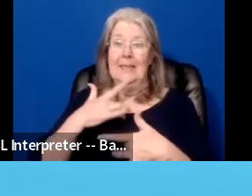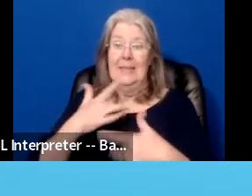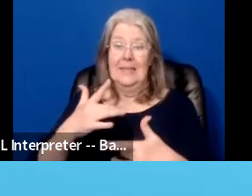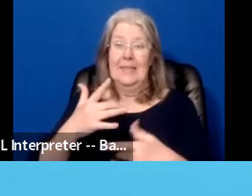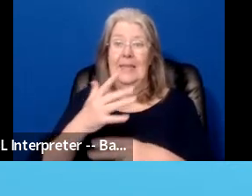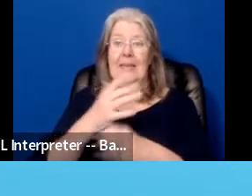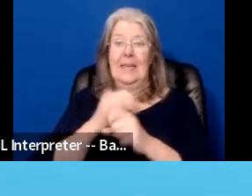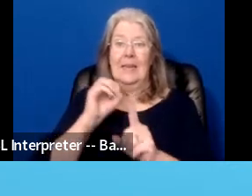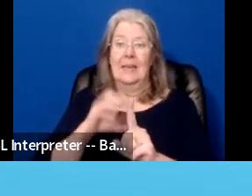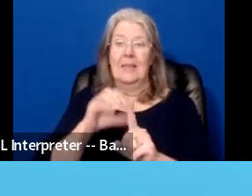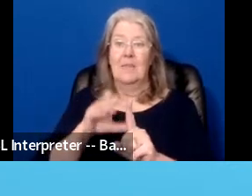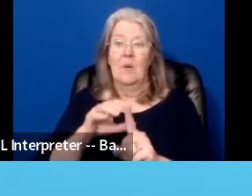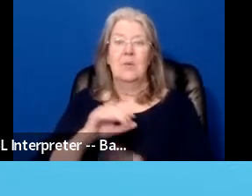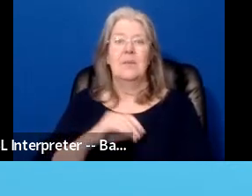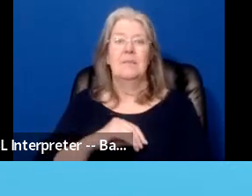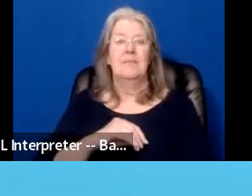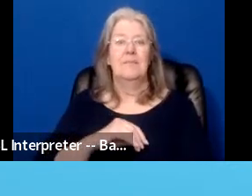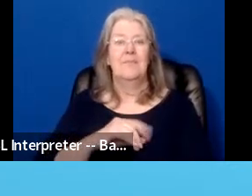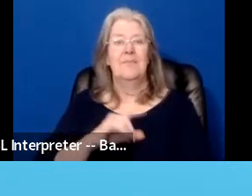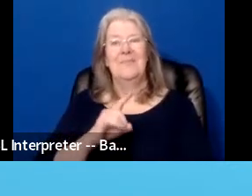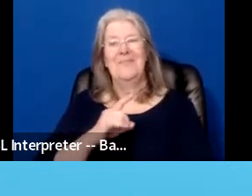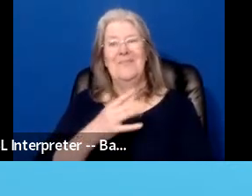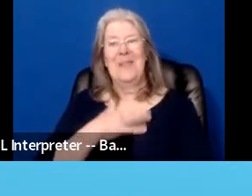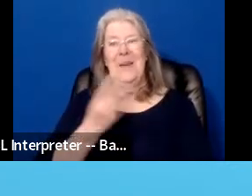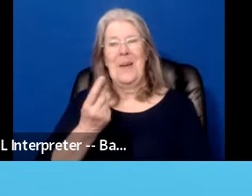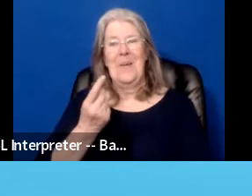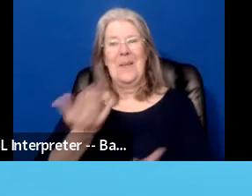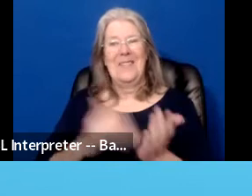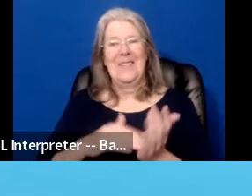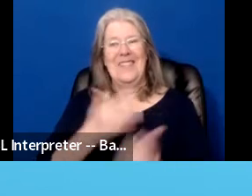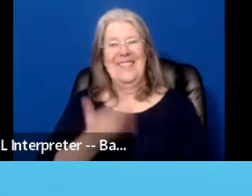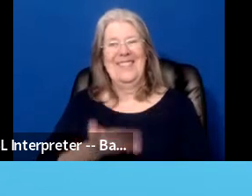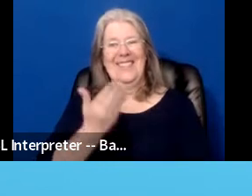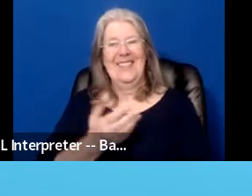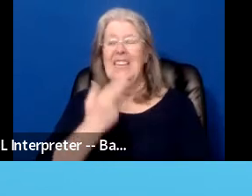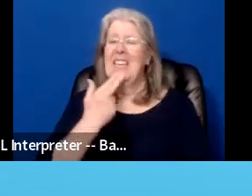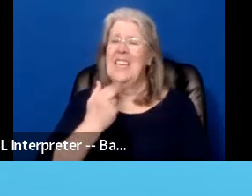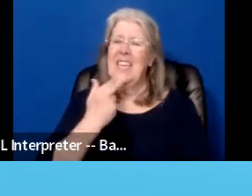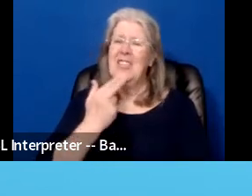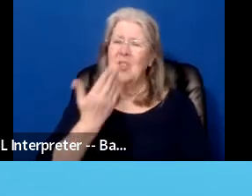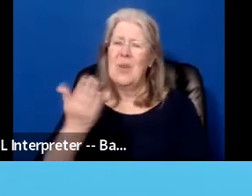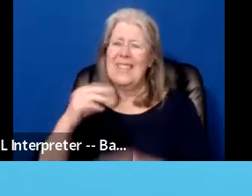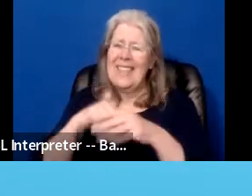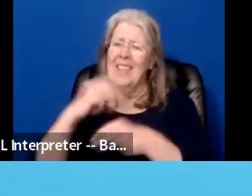So I put a picture of my dog up again because he's the cutest thing in the world.